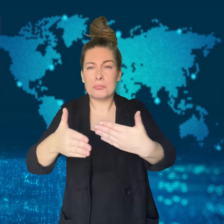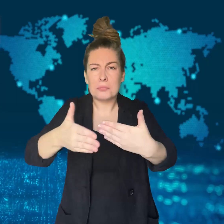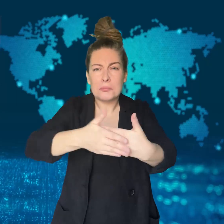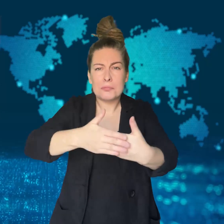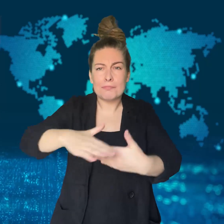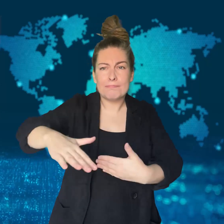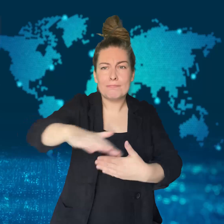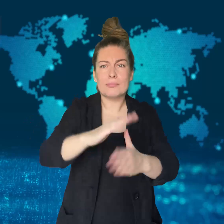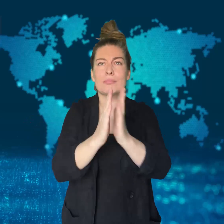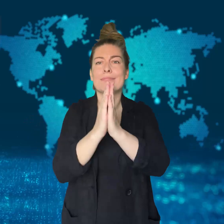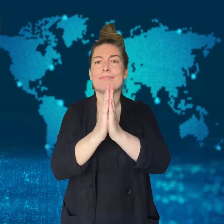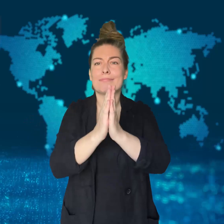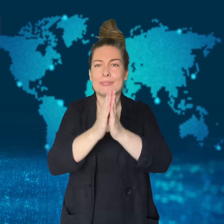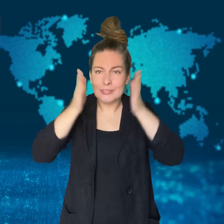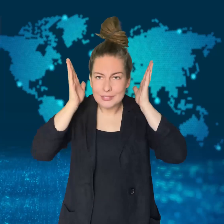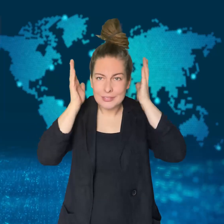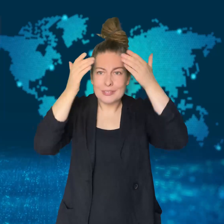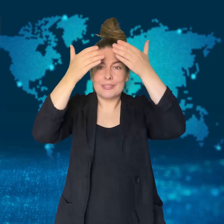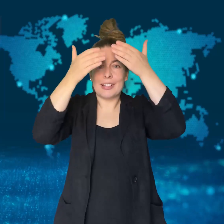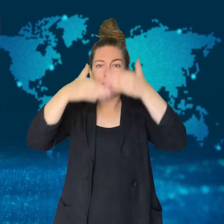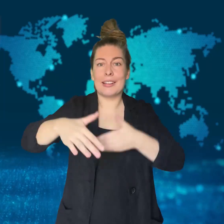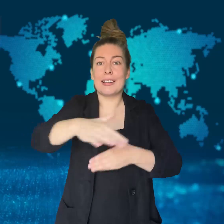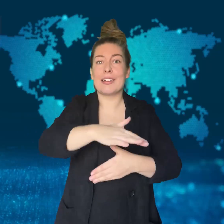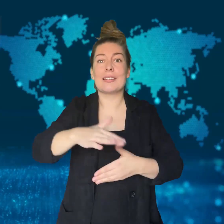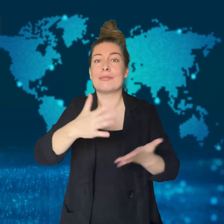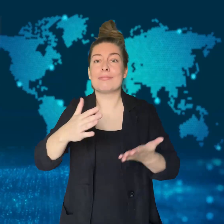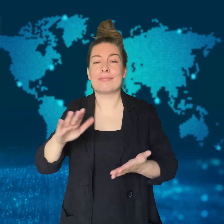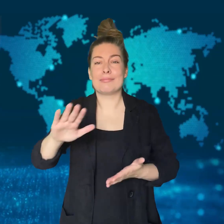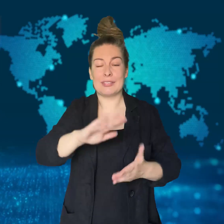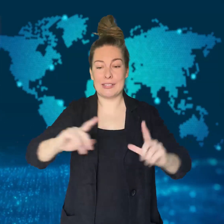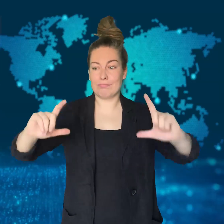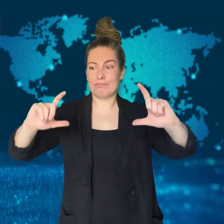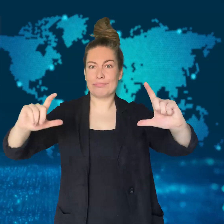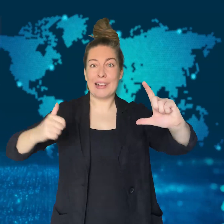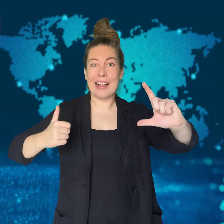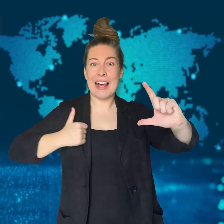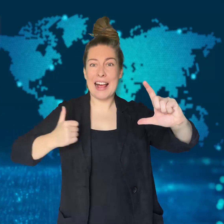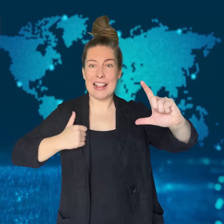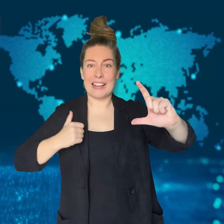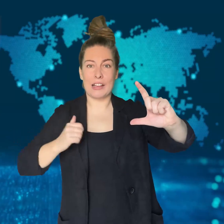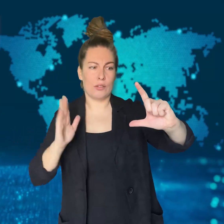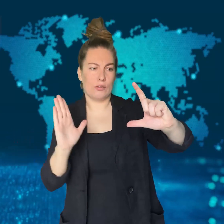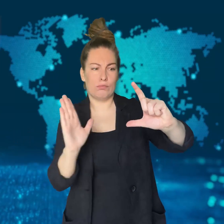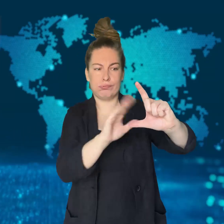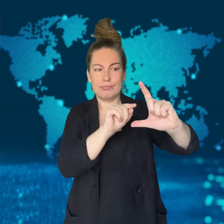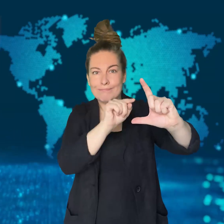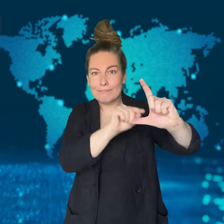a Sikh temple in Vancouver, British Columbia.